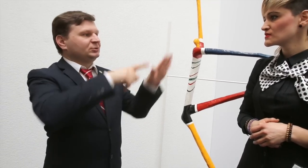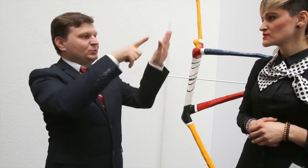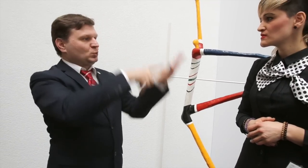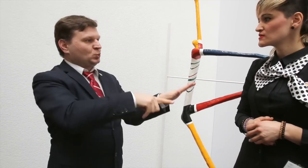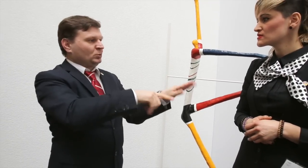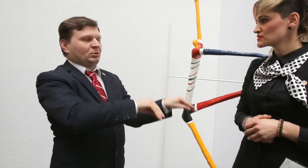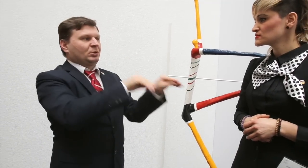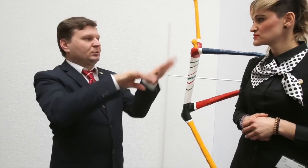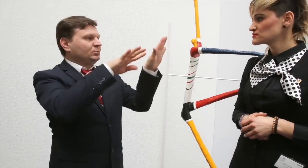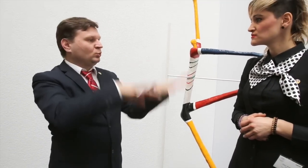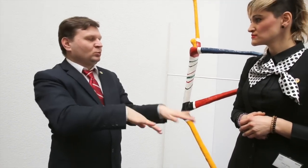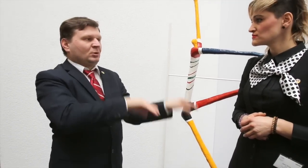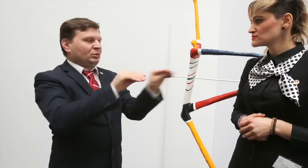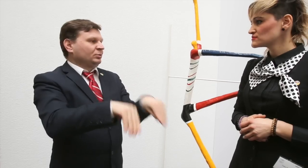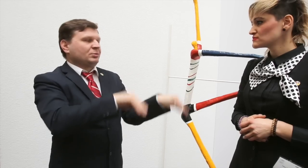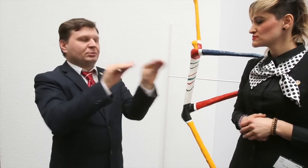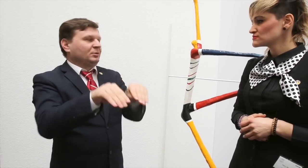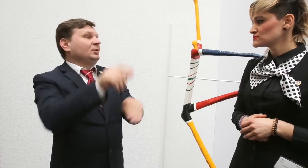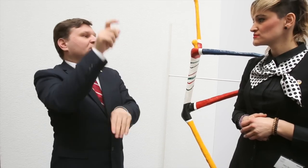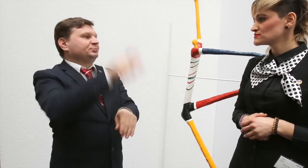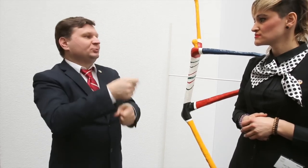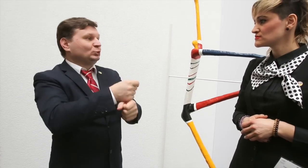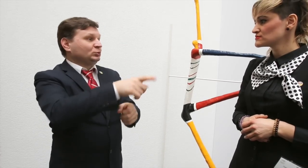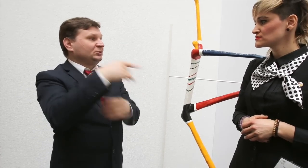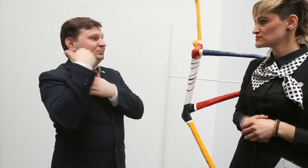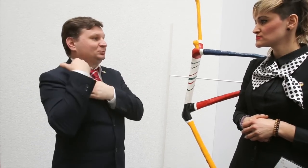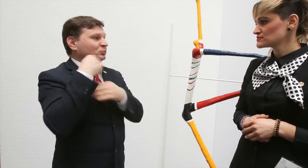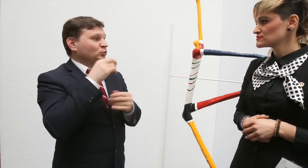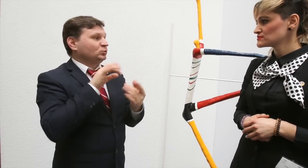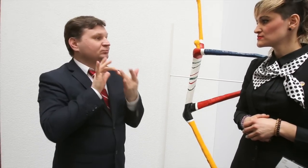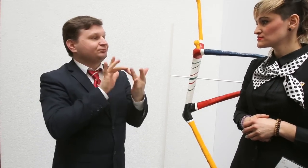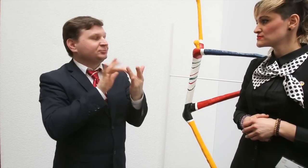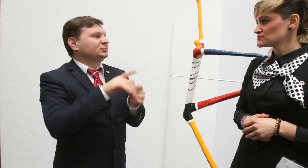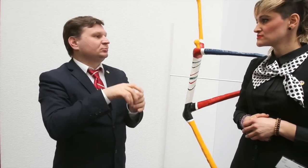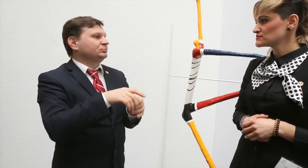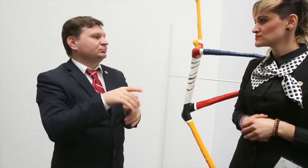originally, it was supposed to be June 2015, then was postponed to several dates,